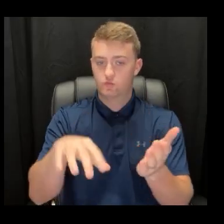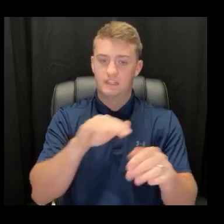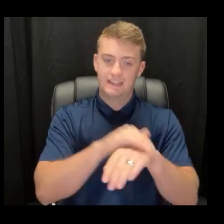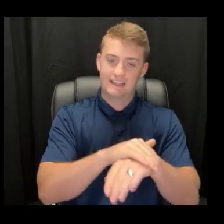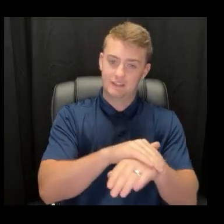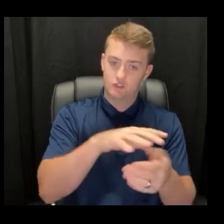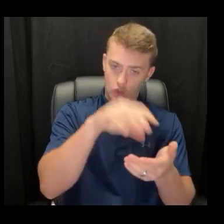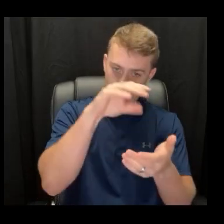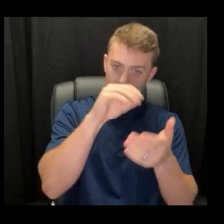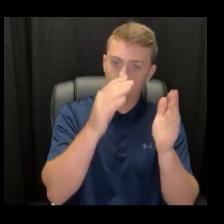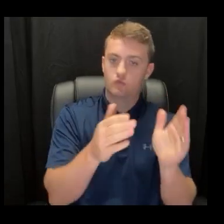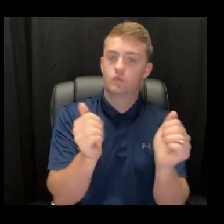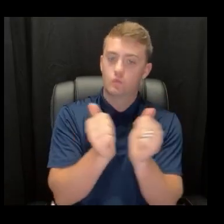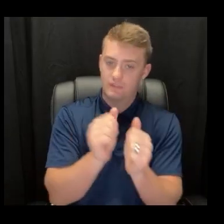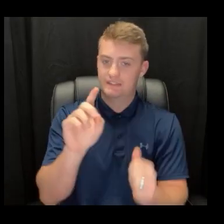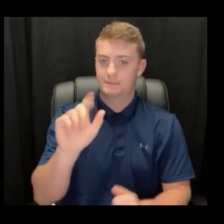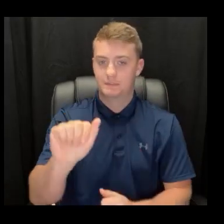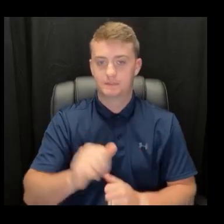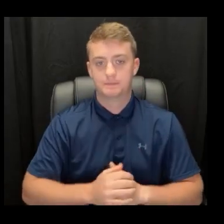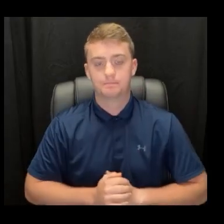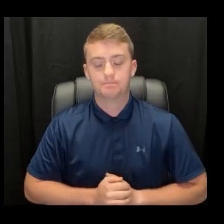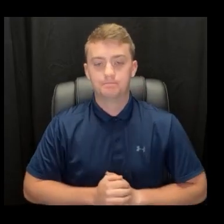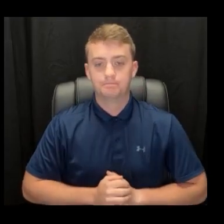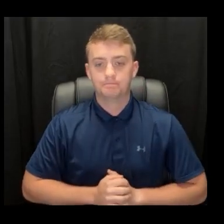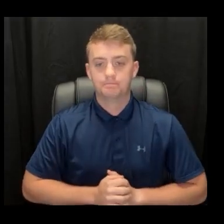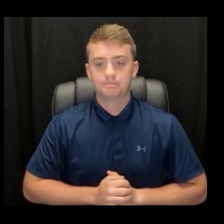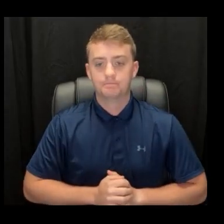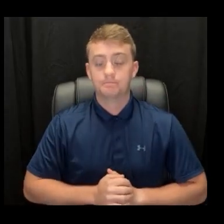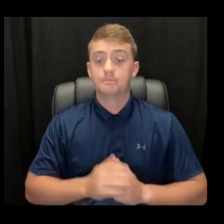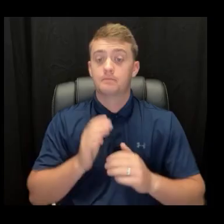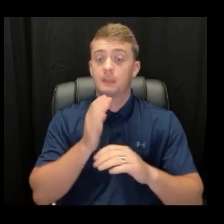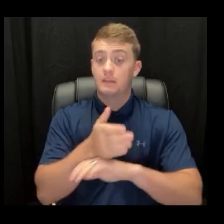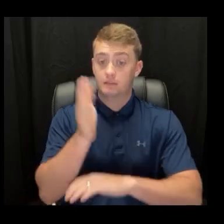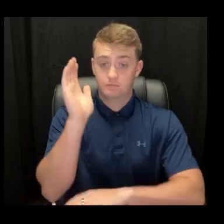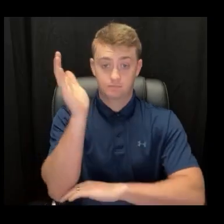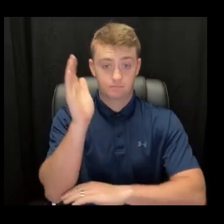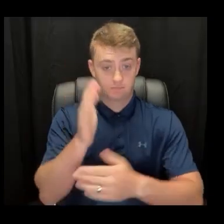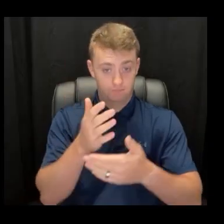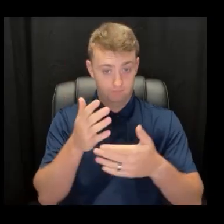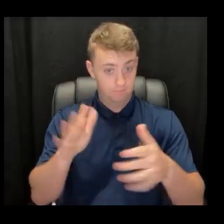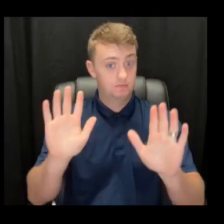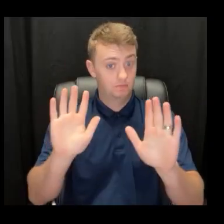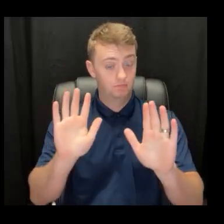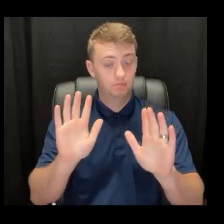English Learners with Disabilities. By the end of this module, participants